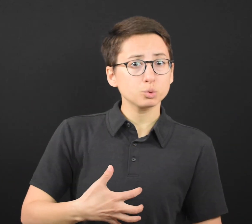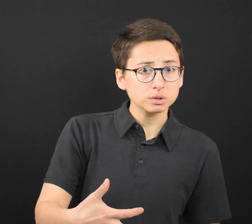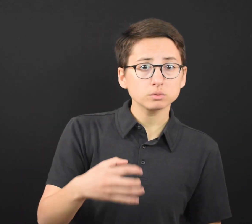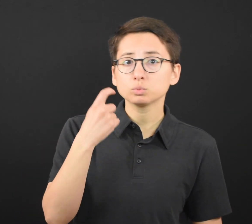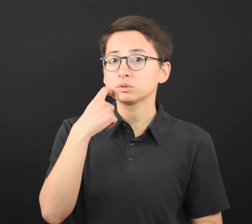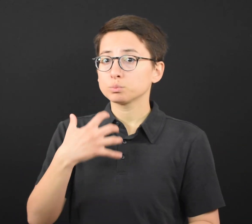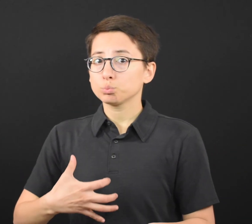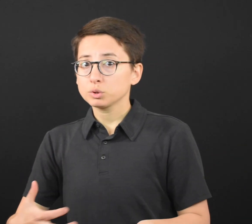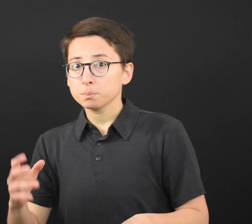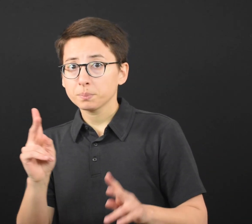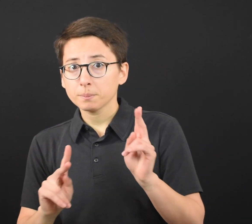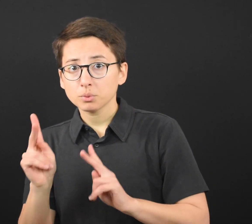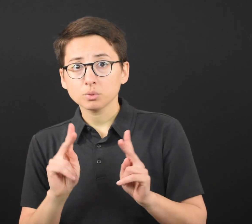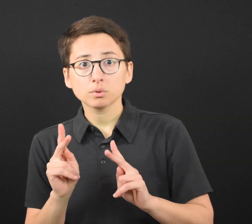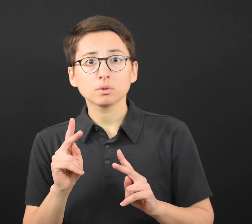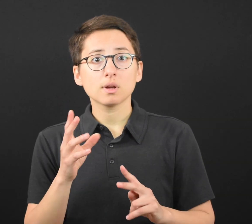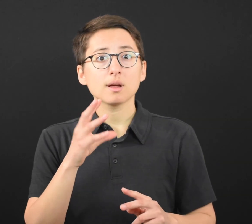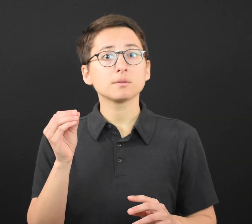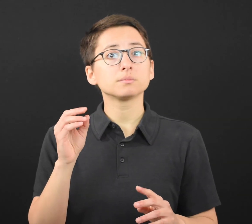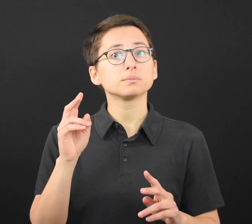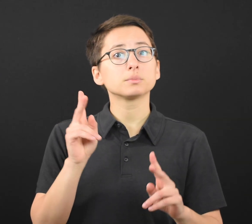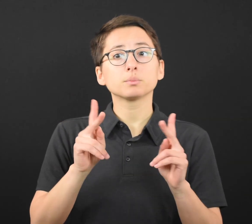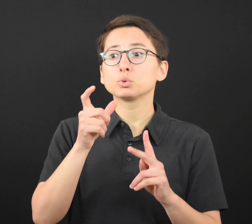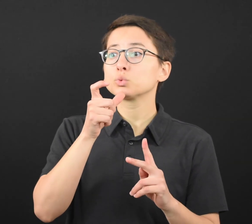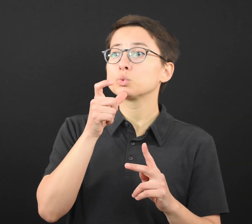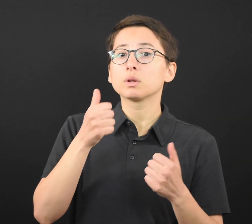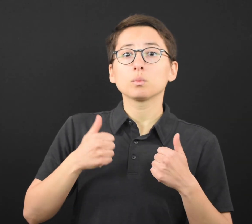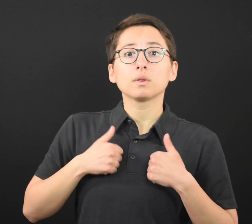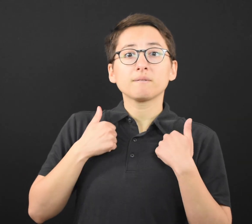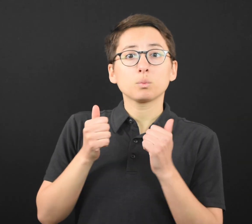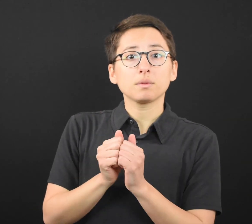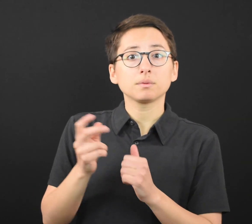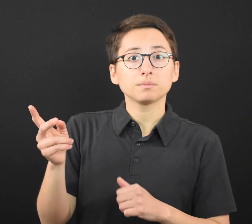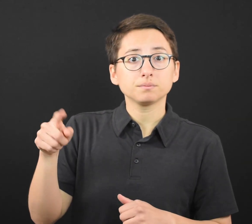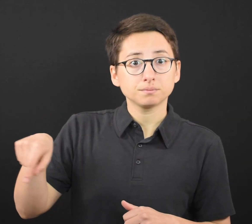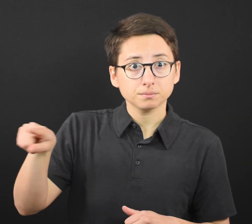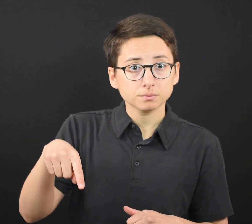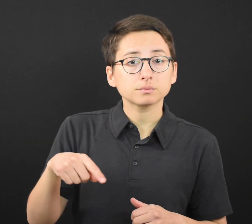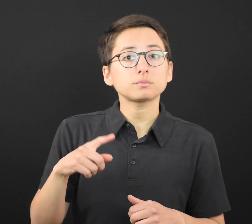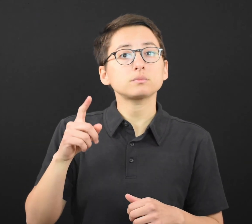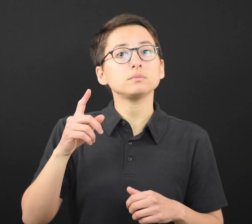and recently pregnant people, and those who live or visit with them, to take steps